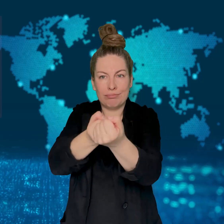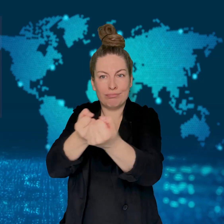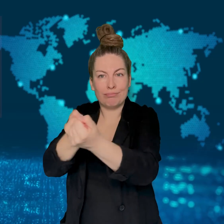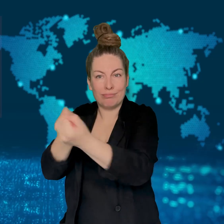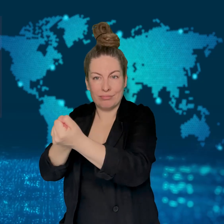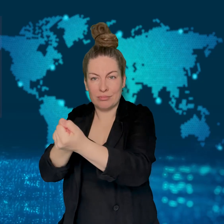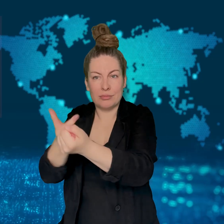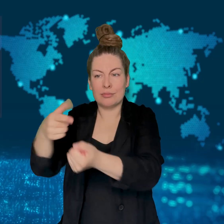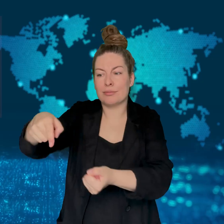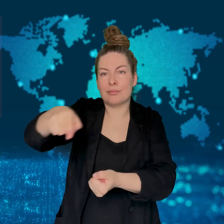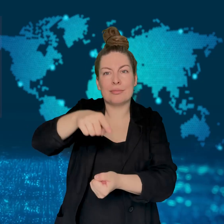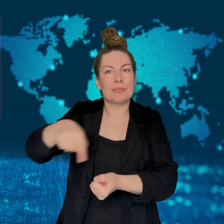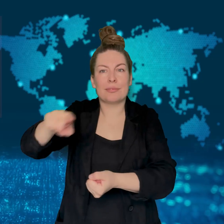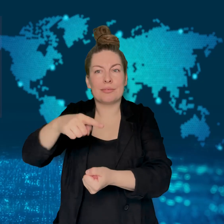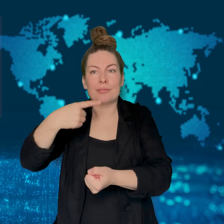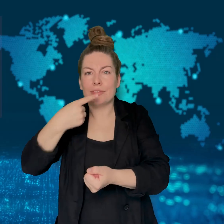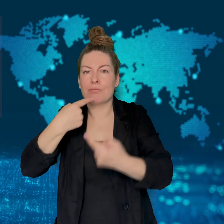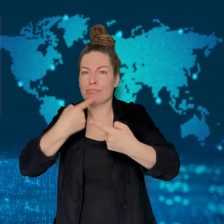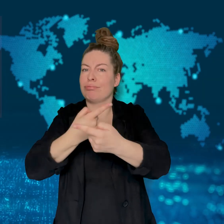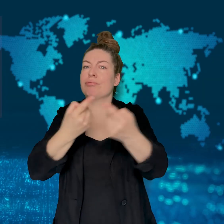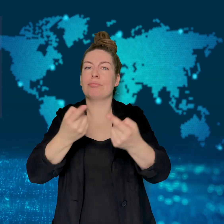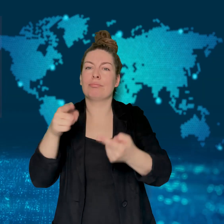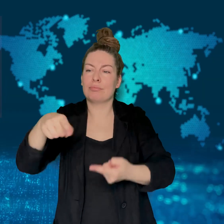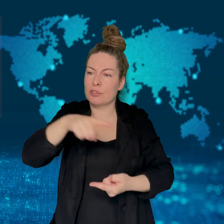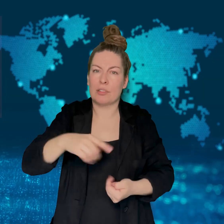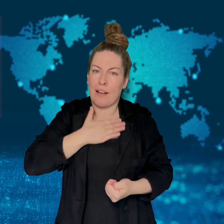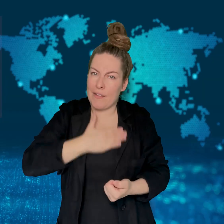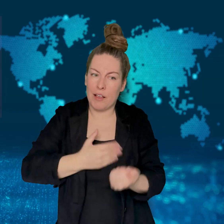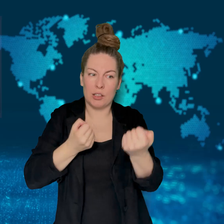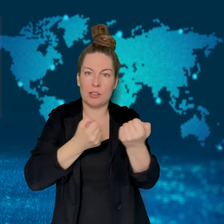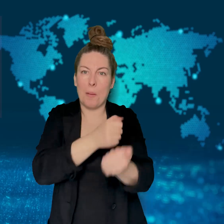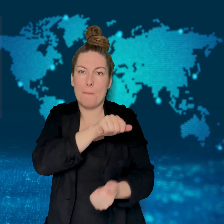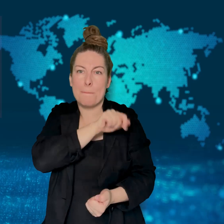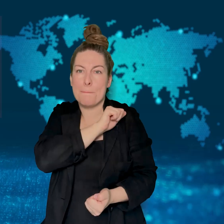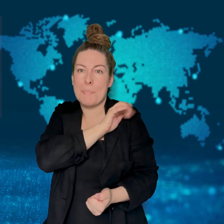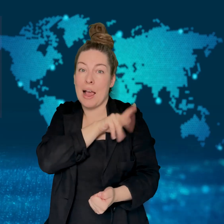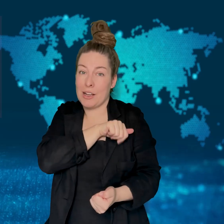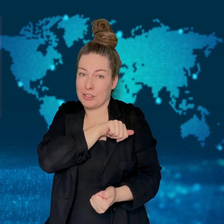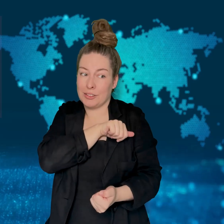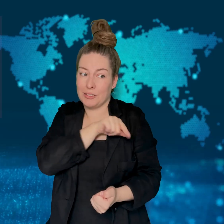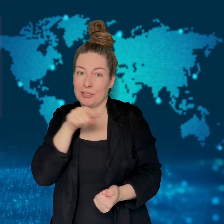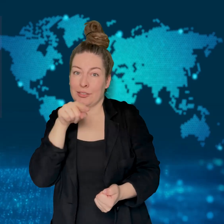Israel as well as carrying out attacks from Lebanon, Yemen and Iraq.